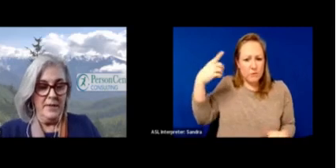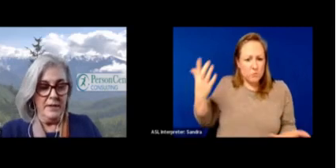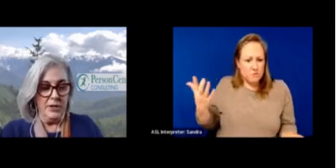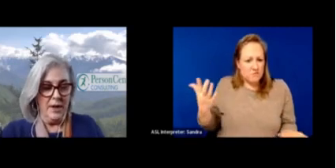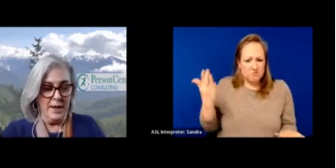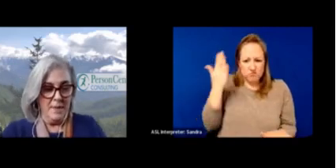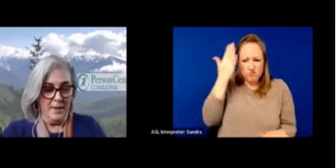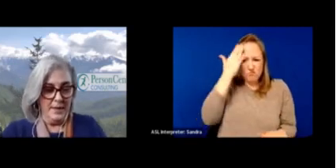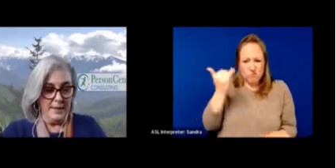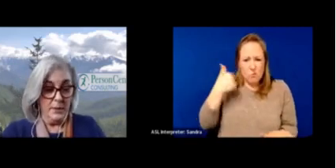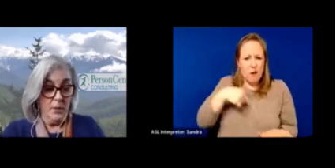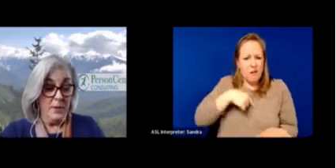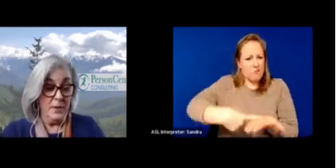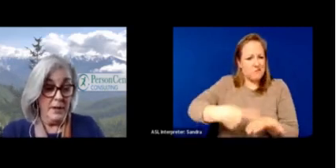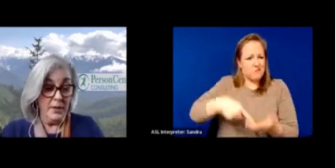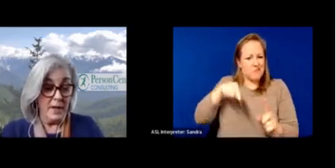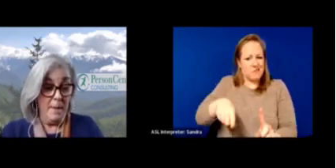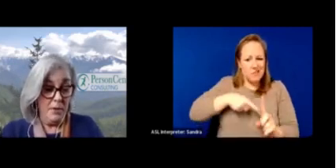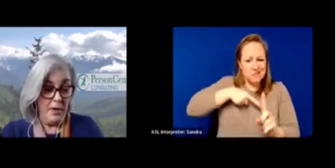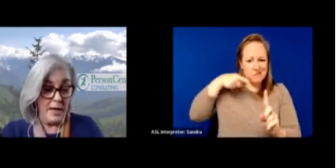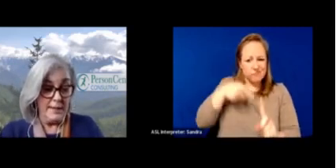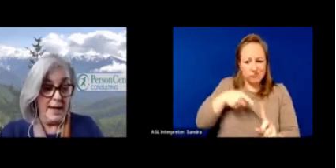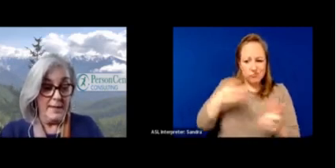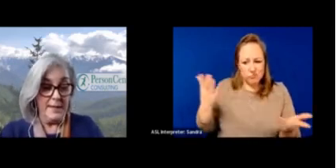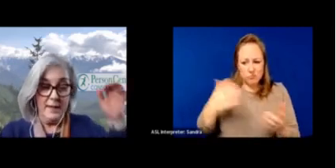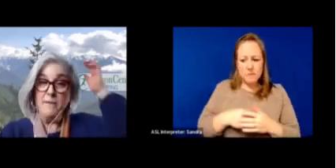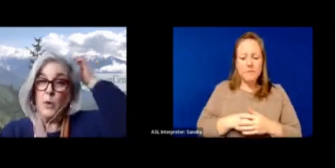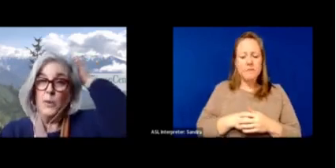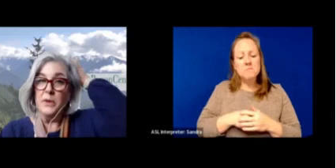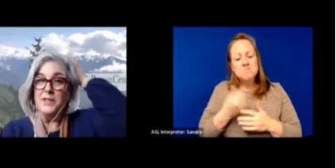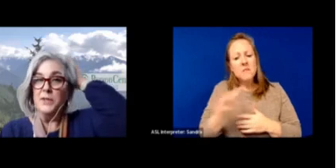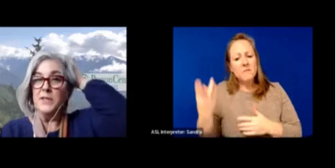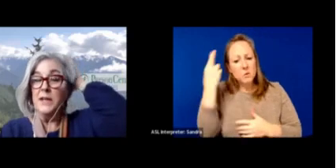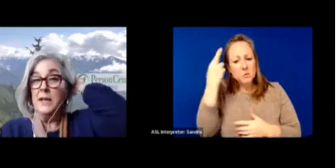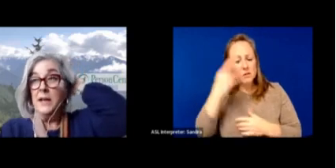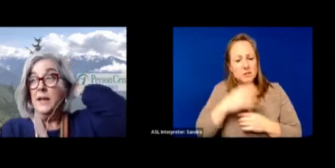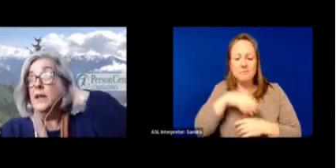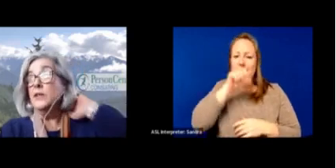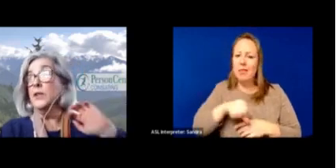learned to walk by falling down a lot. Risk and learning really are directly related. And